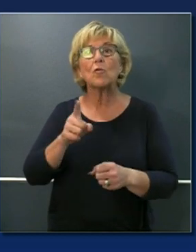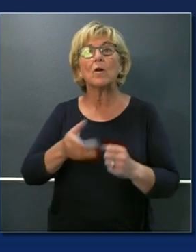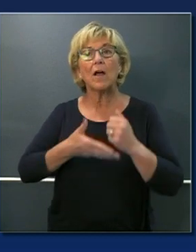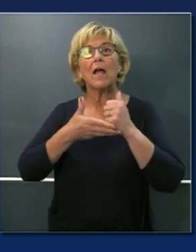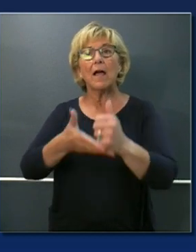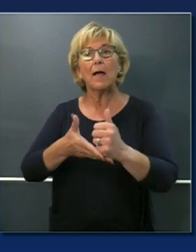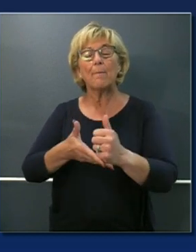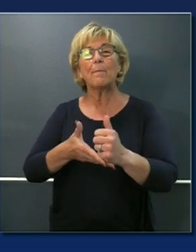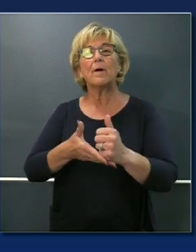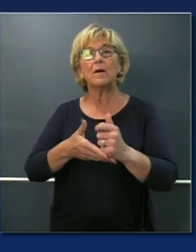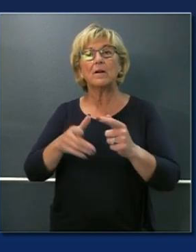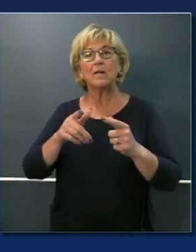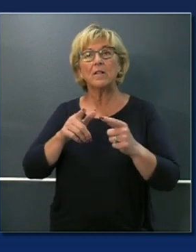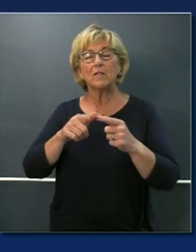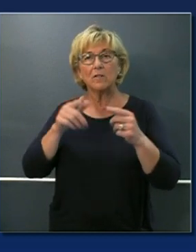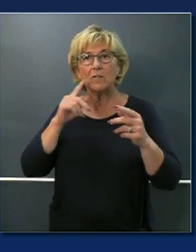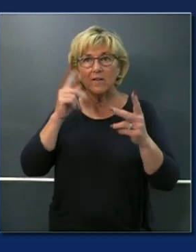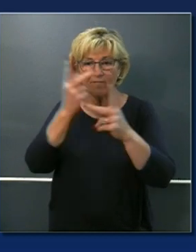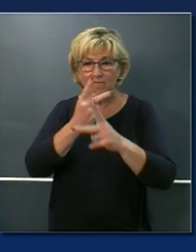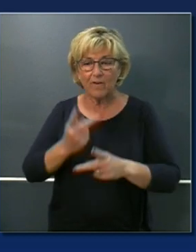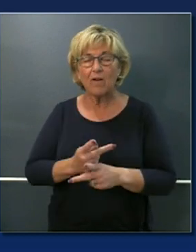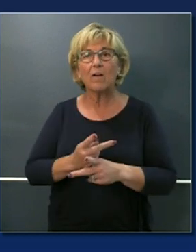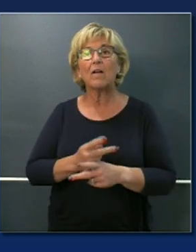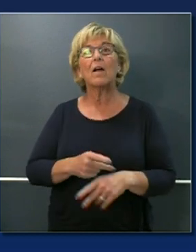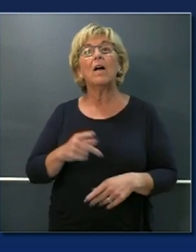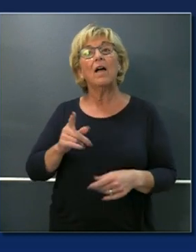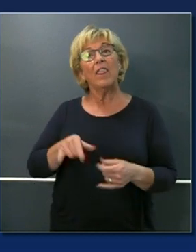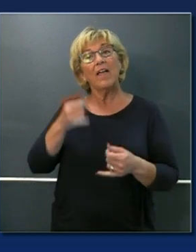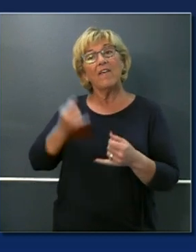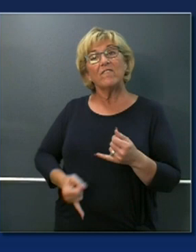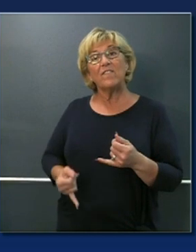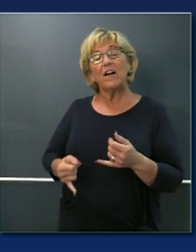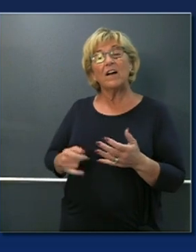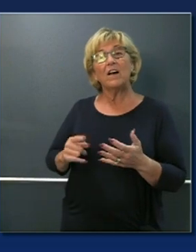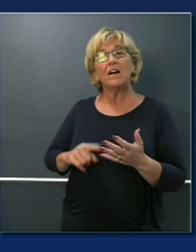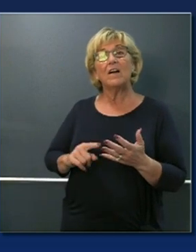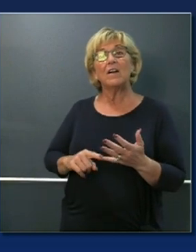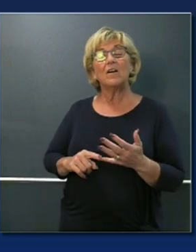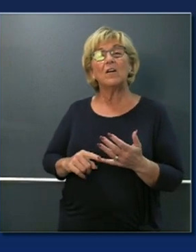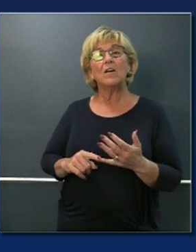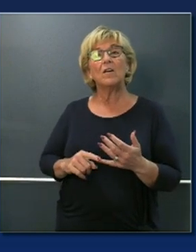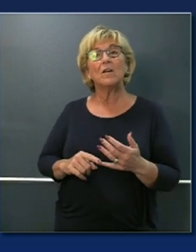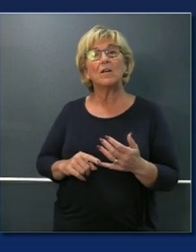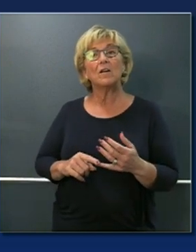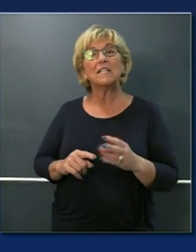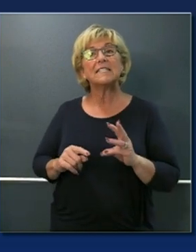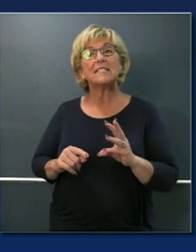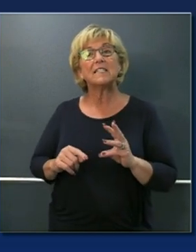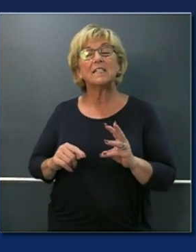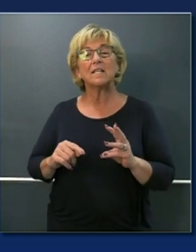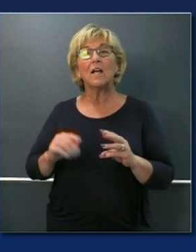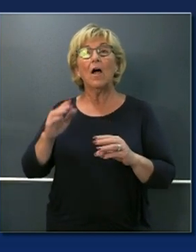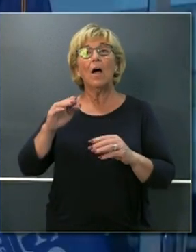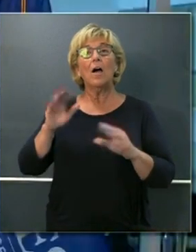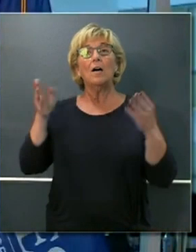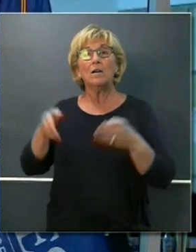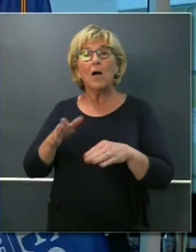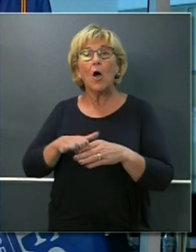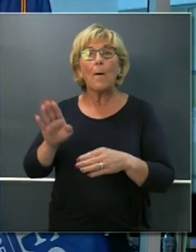INCREASED CASES. WE MUST MAKE SURE THAT OUR CARE DELIVERY SYSTEM IS THERE TO SUPPORT THEM IN NEED. THERAPEUTIC DEVELOPMENT SHOULD